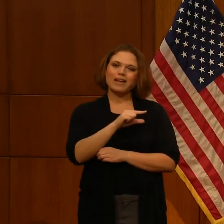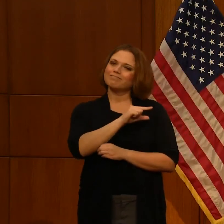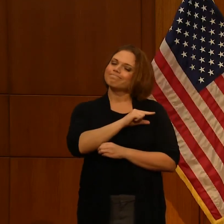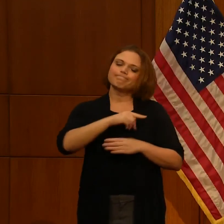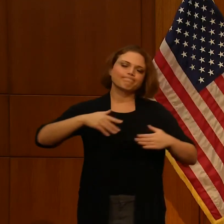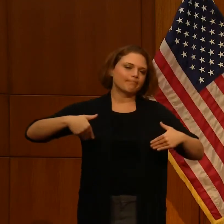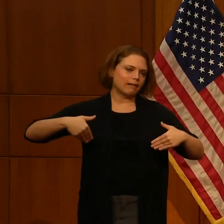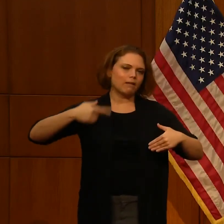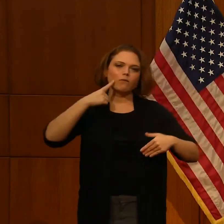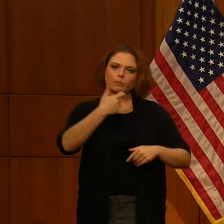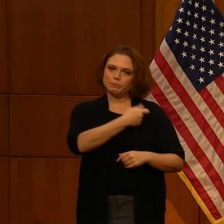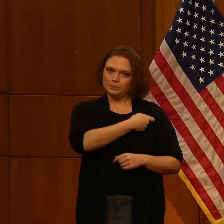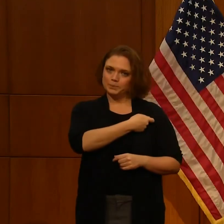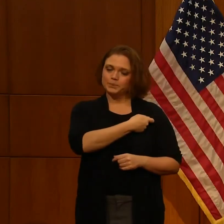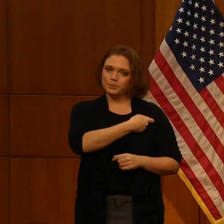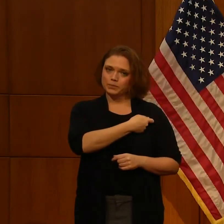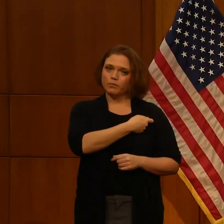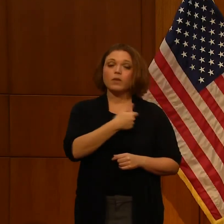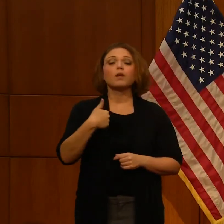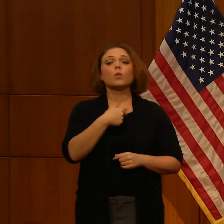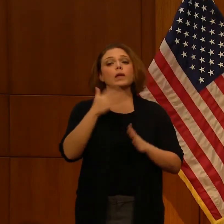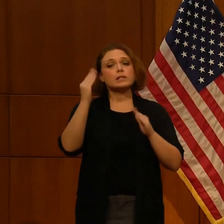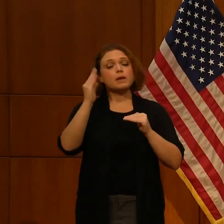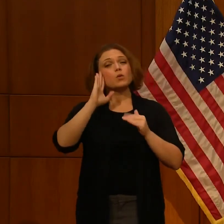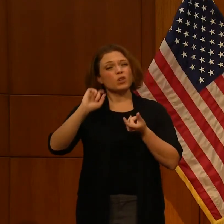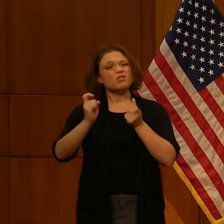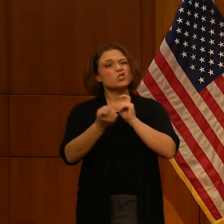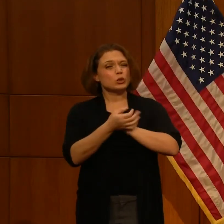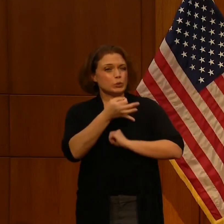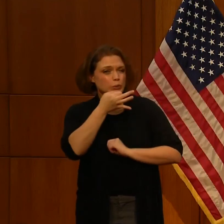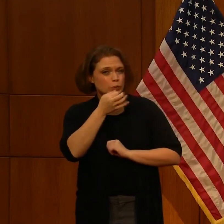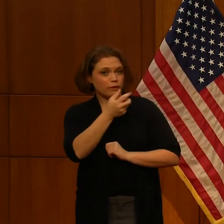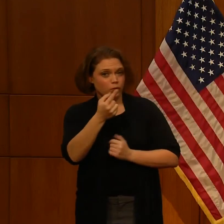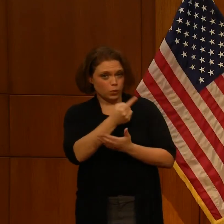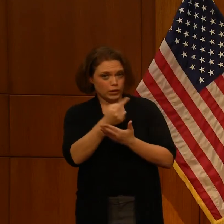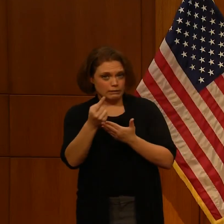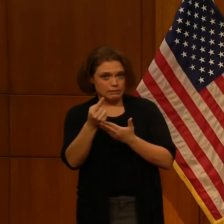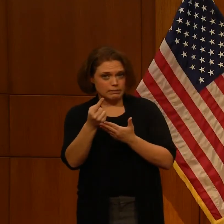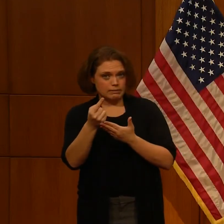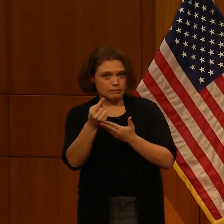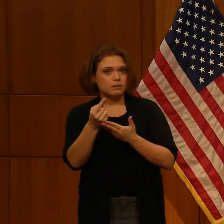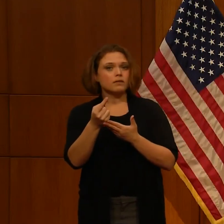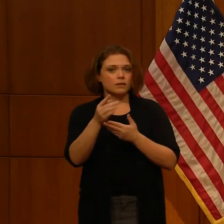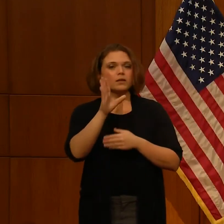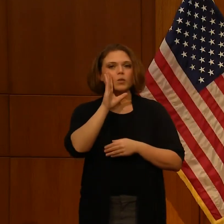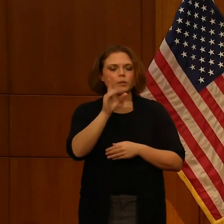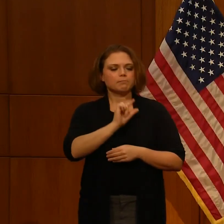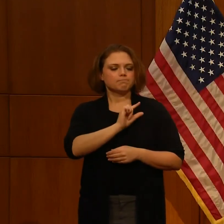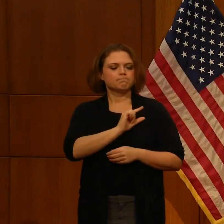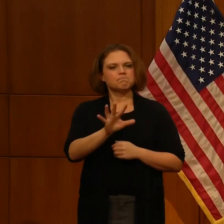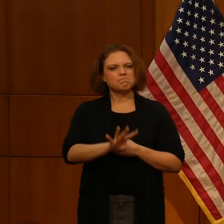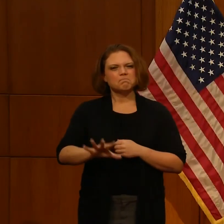KIDS UNDER AGE 12 ARE NOT YET ELIGIBLE TO GET SHOTS. WE